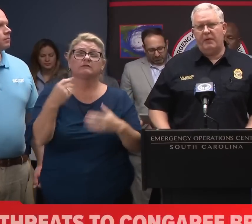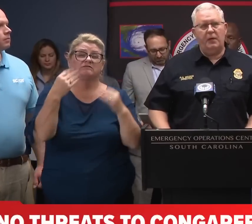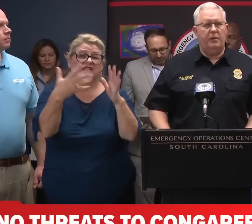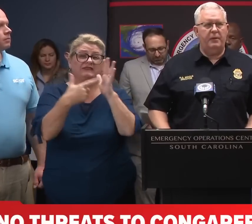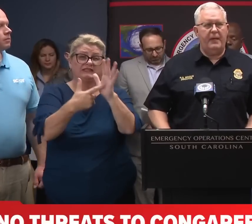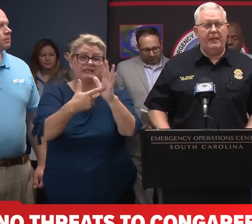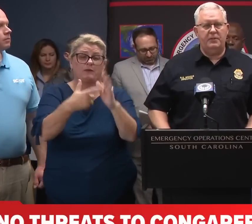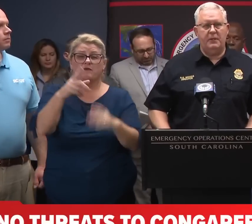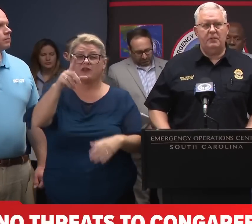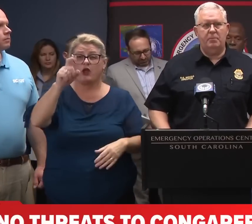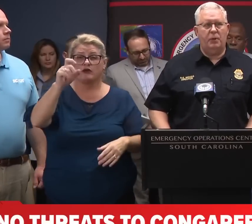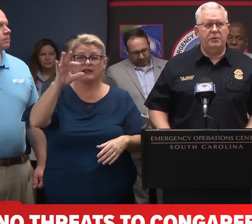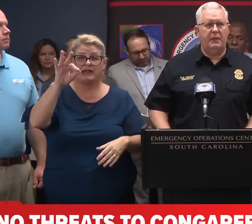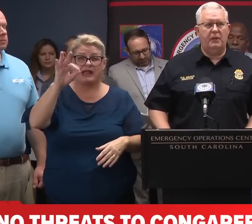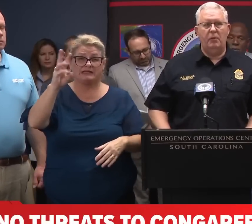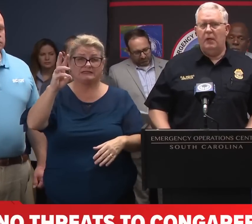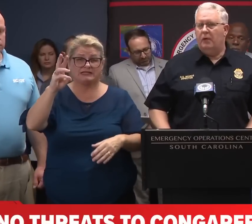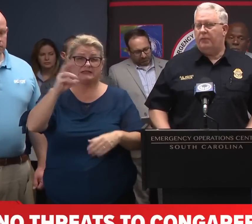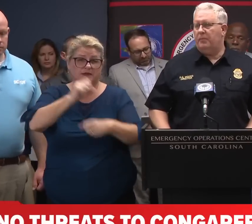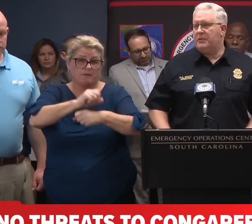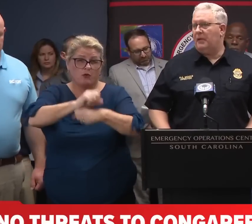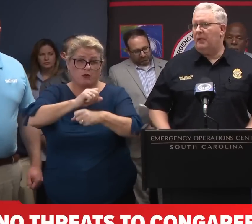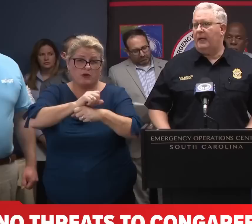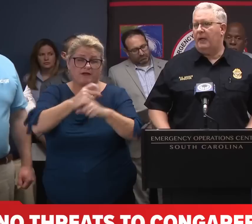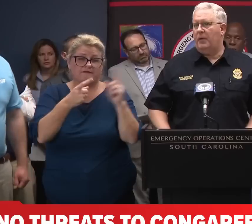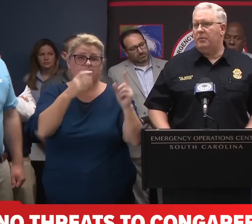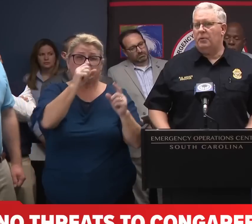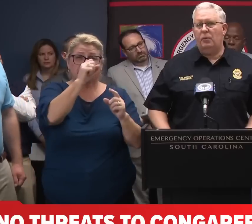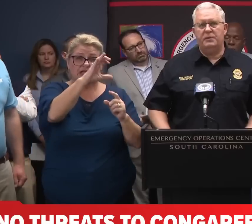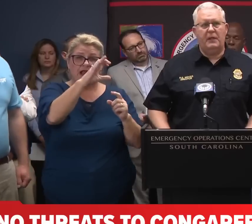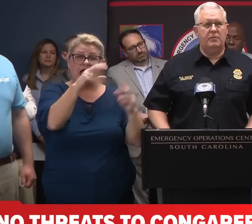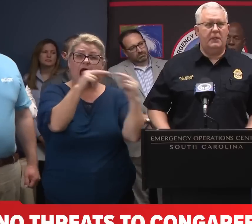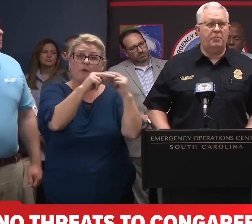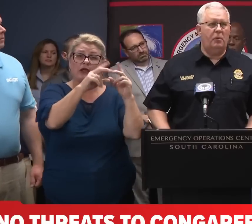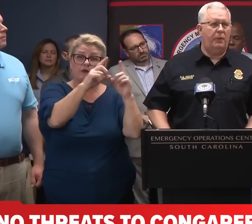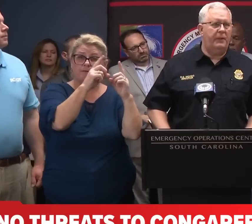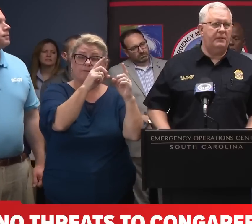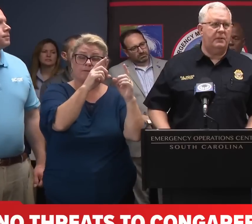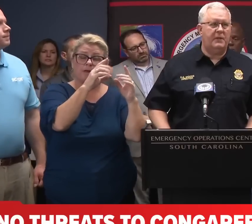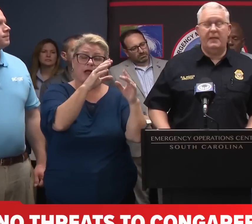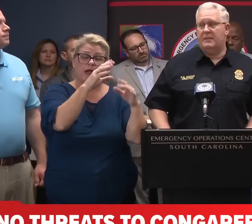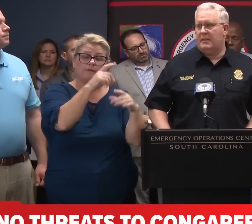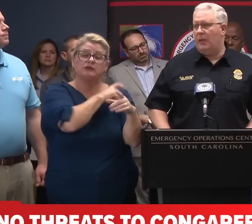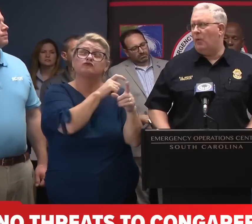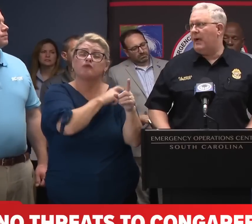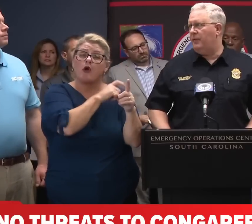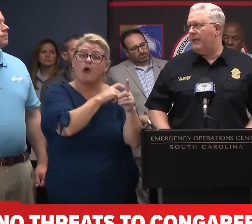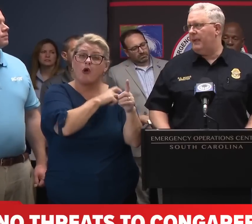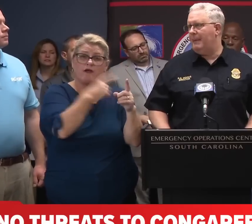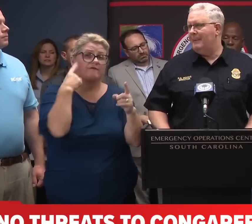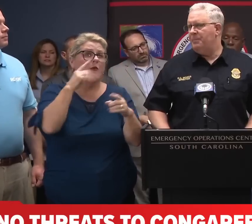we've got 100 and 96 personnel from the South Carolina Highway patrol and state transport police assigned statewide right now.